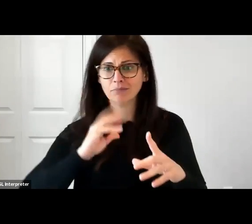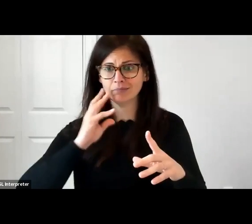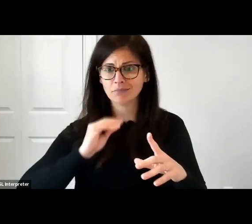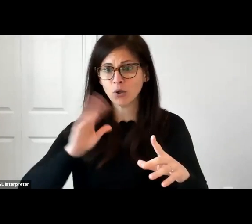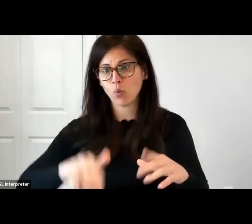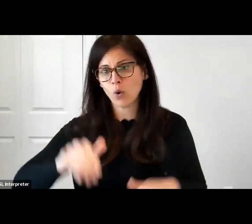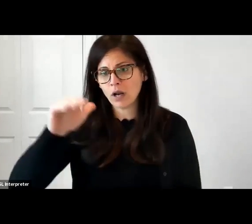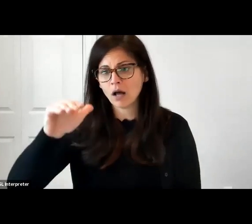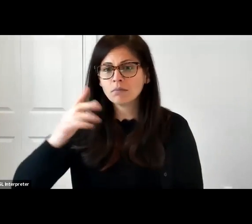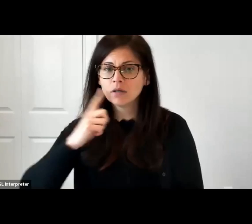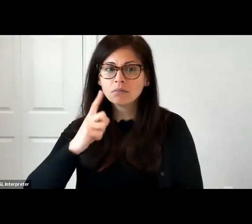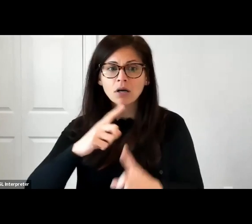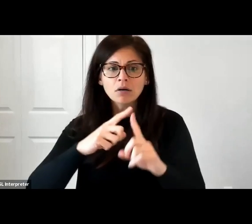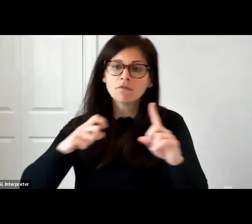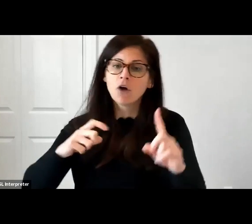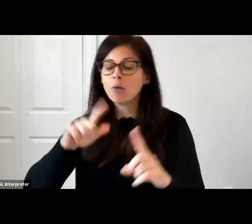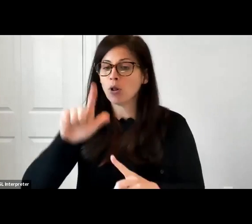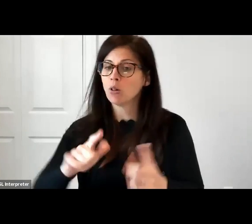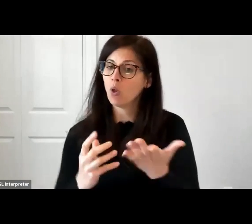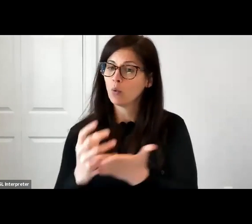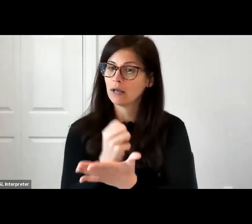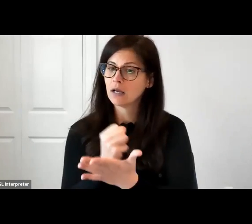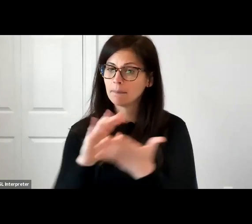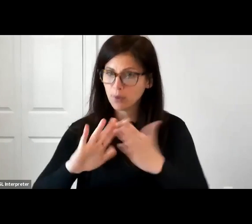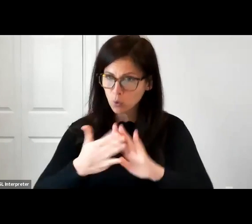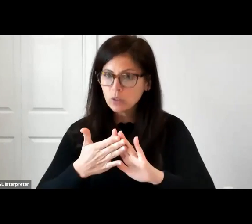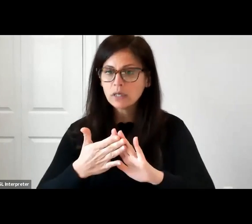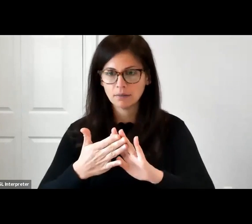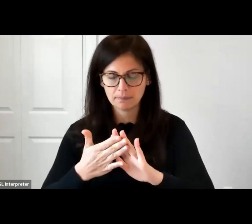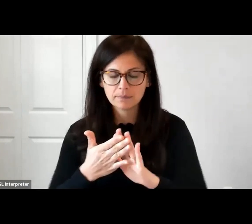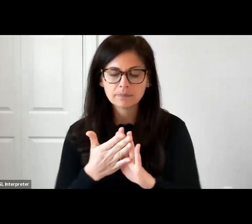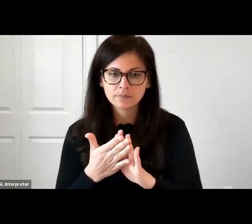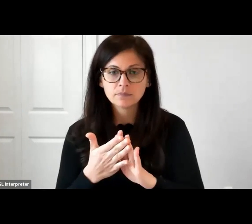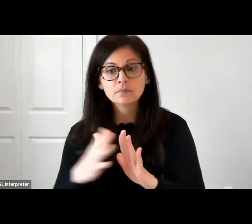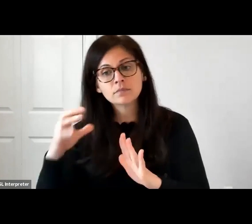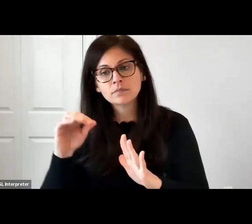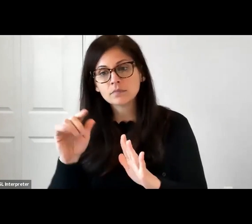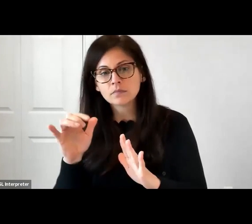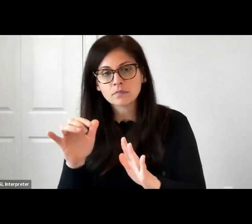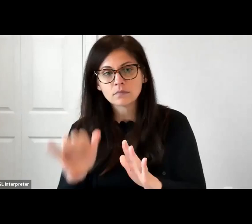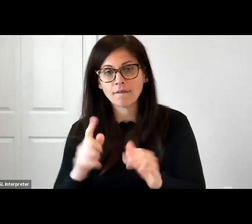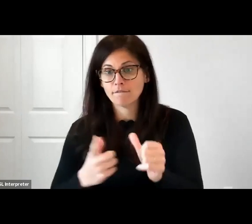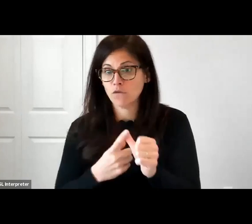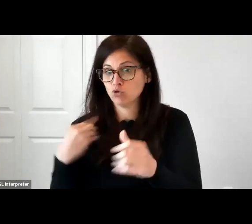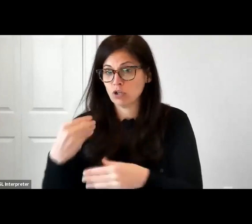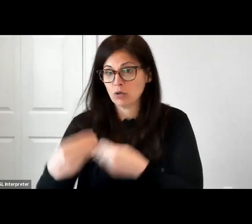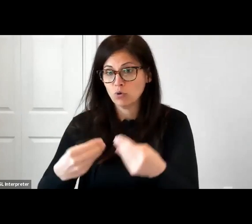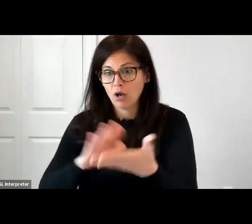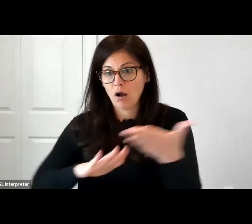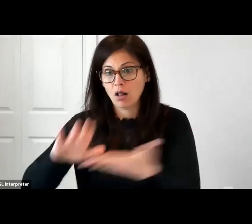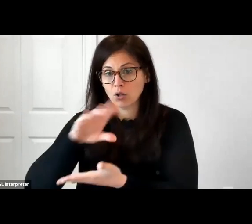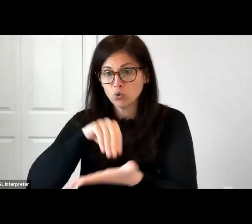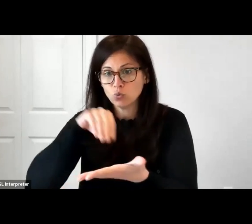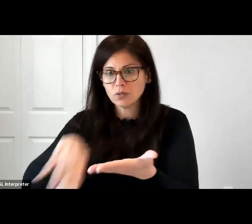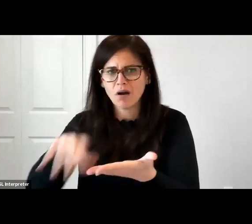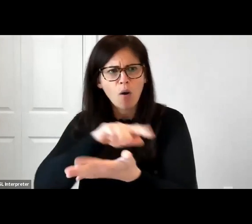I came from a low-income, you know, community and that's, you know, first generation college student, all of these things are part of